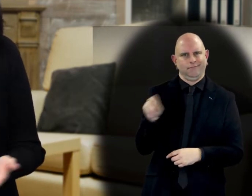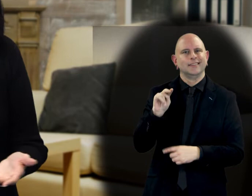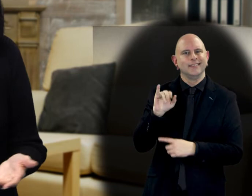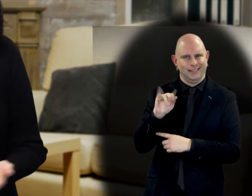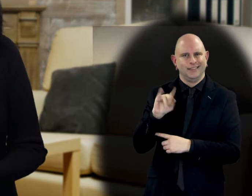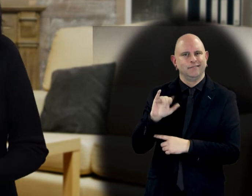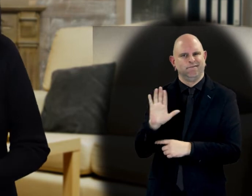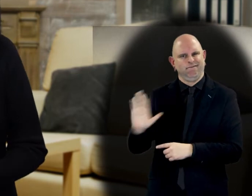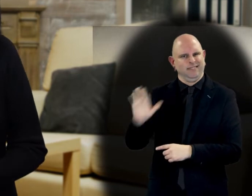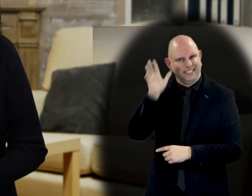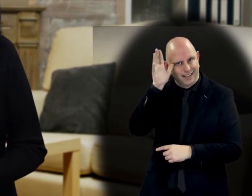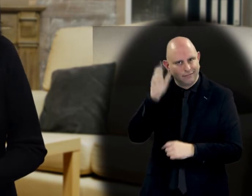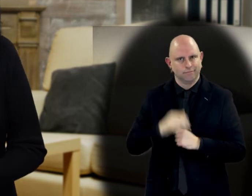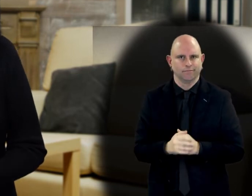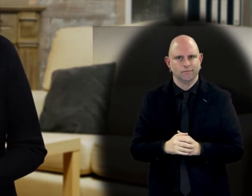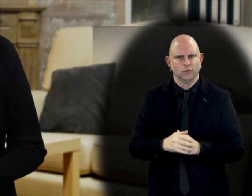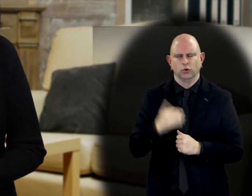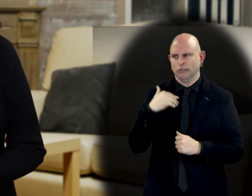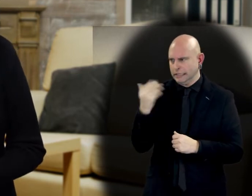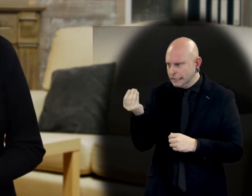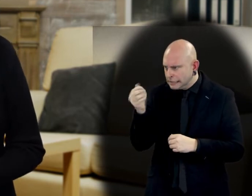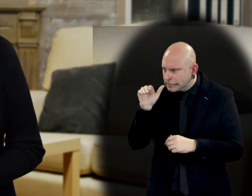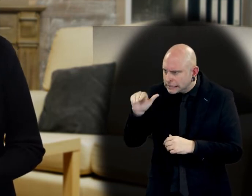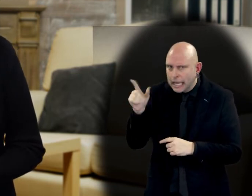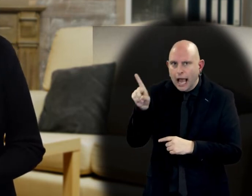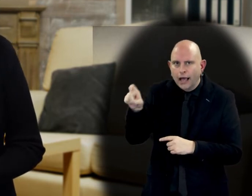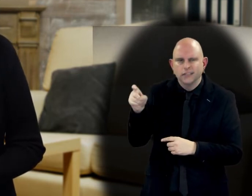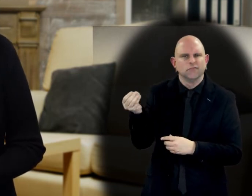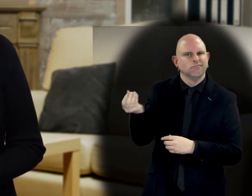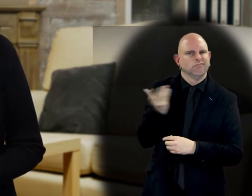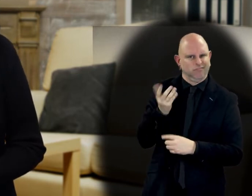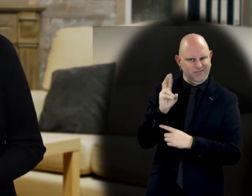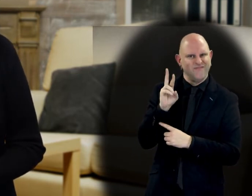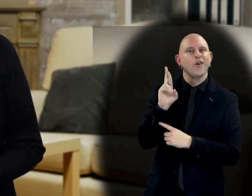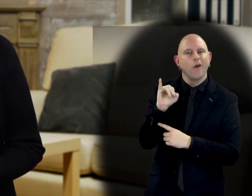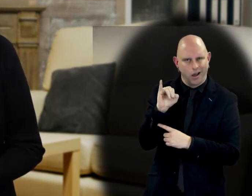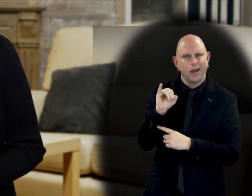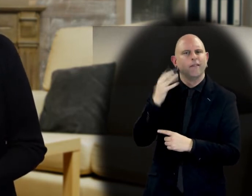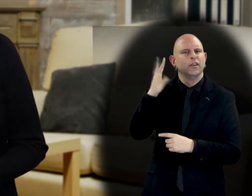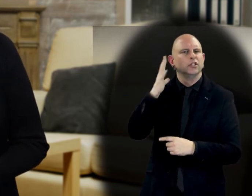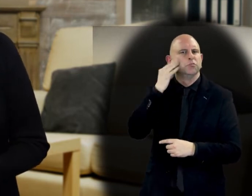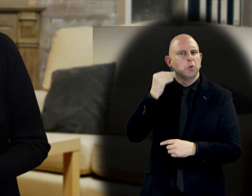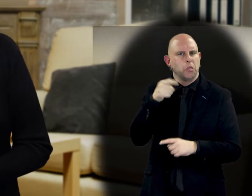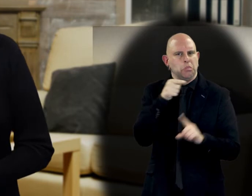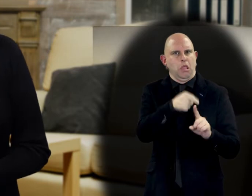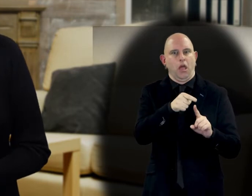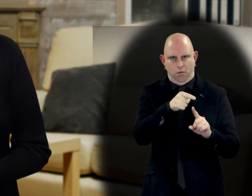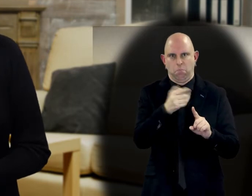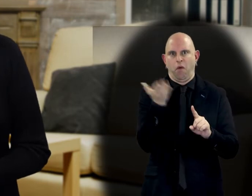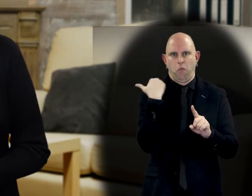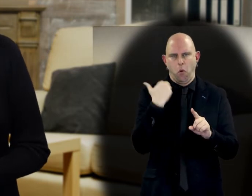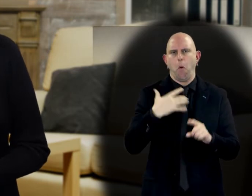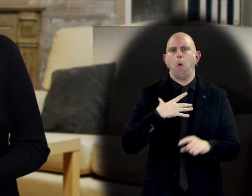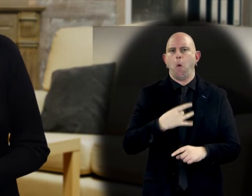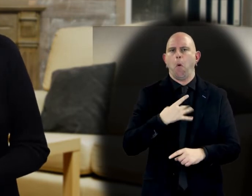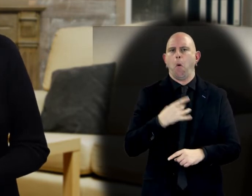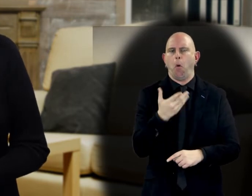I'd never heard of it before but said I'd check it out. Hunta gave me the name of a referral agency that he had worked with in the past